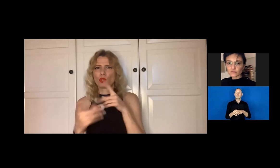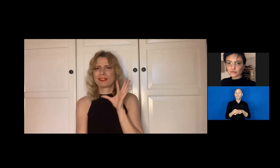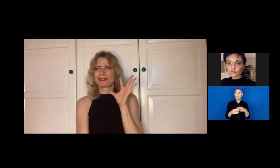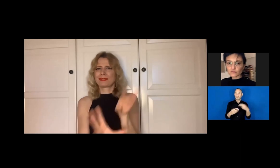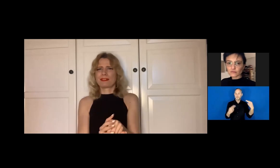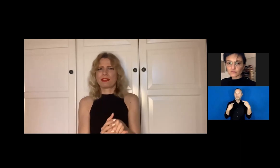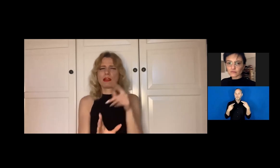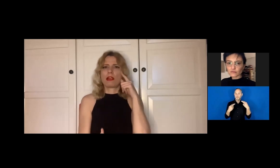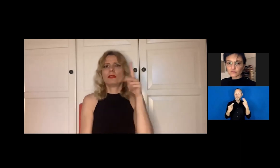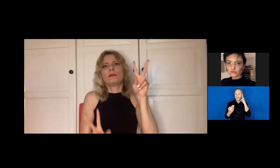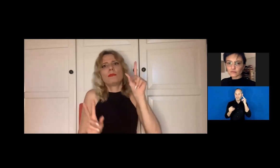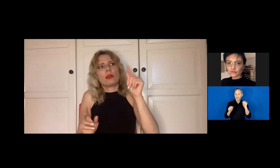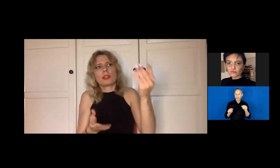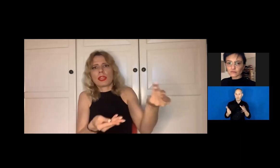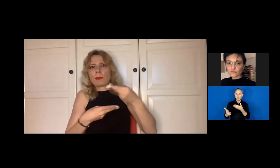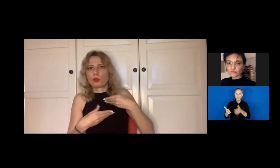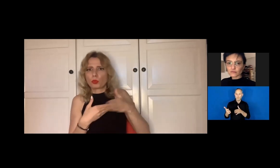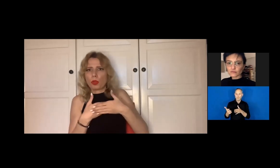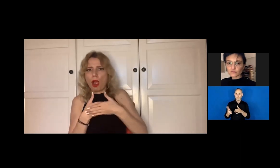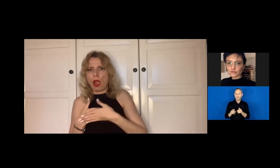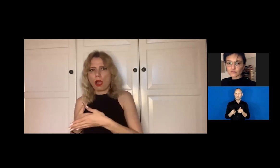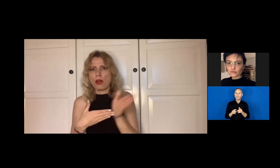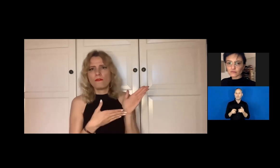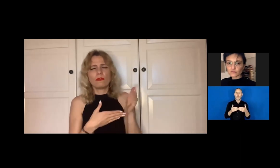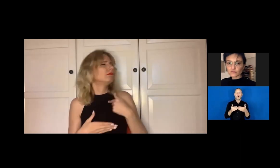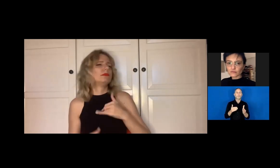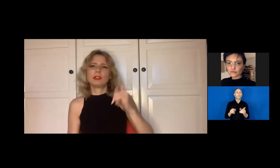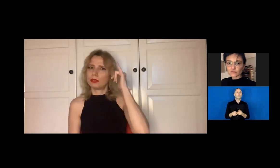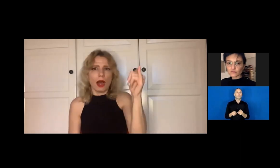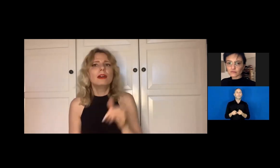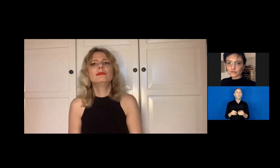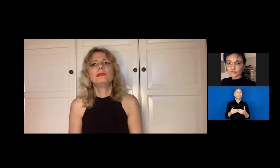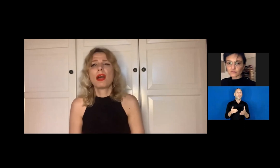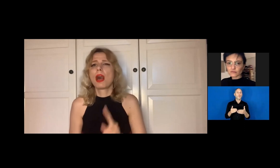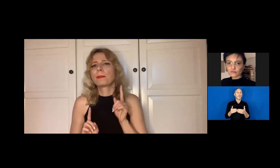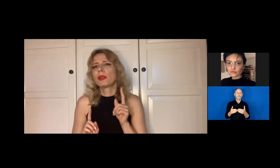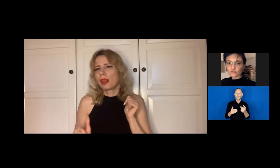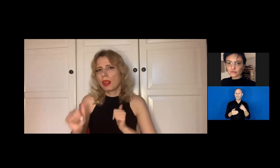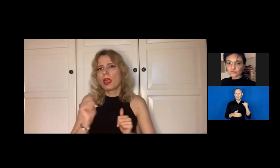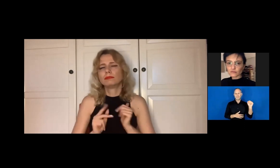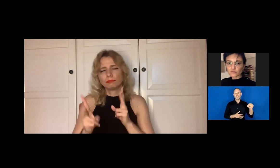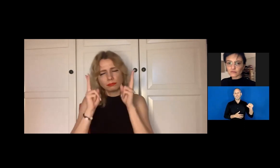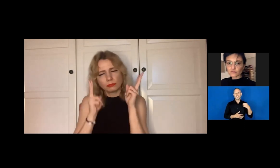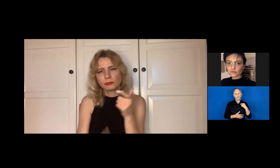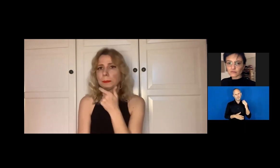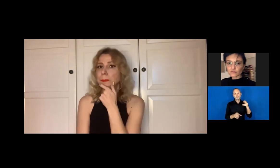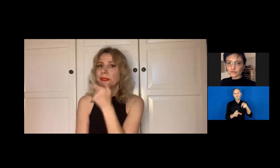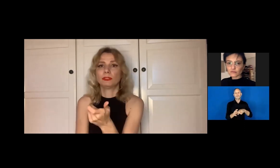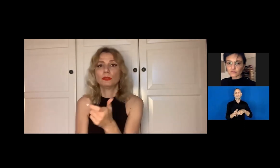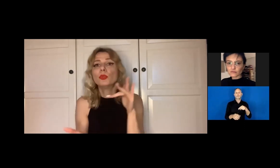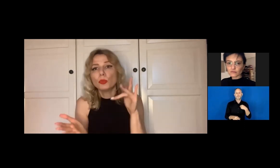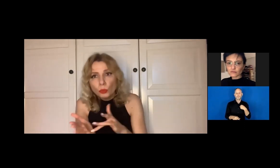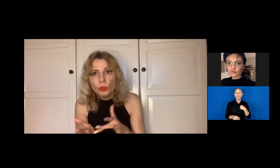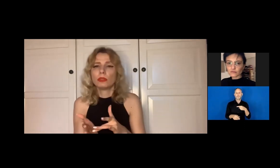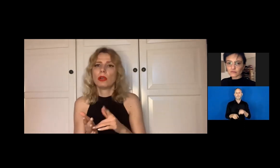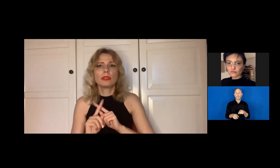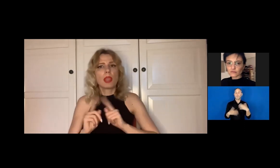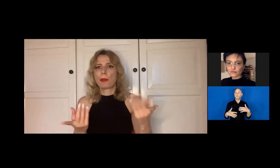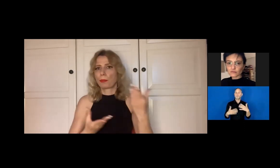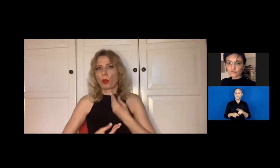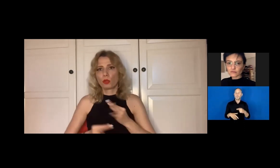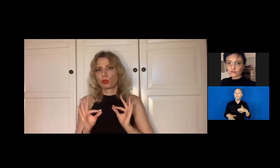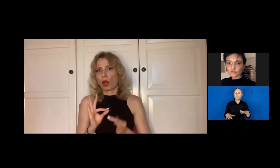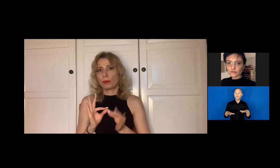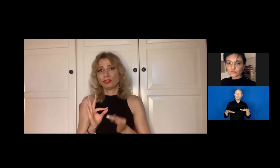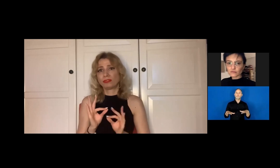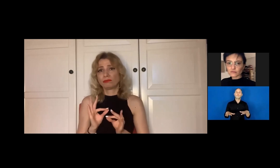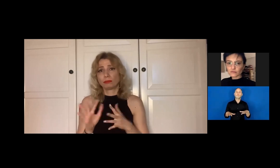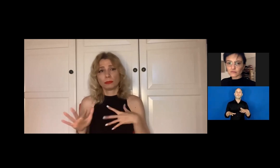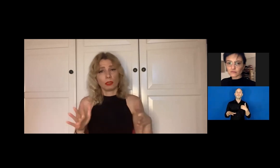I really wanted to be part of this show, so I confirmed and I was happy to join this show. It was very stressful, however,